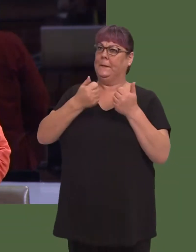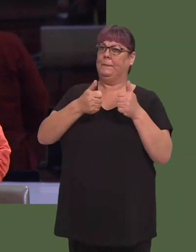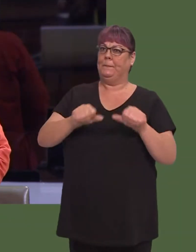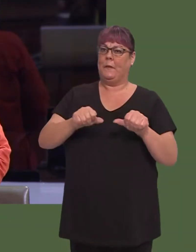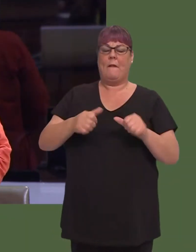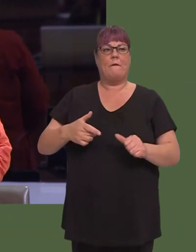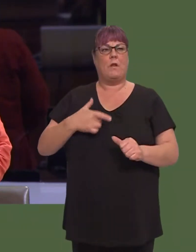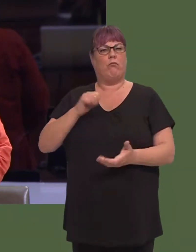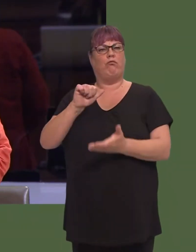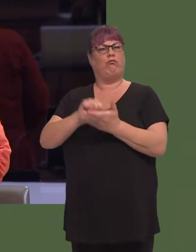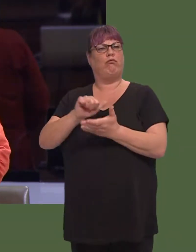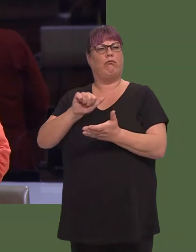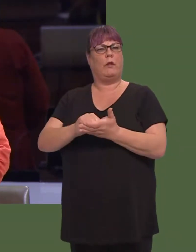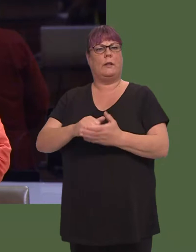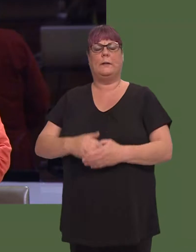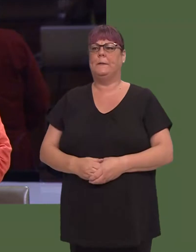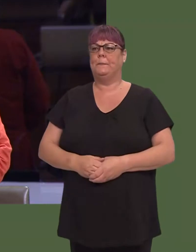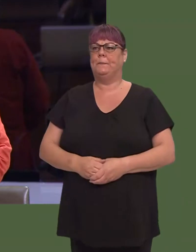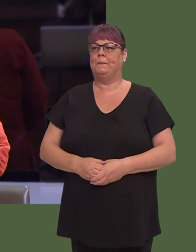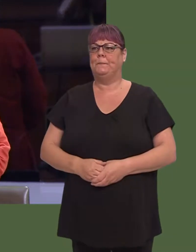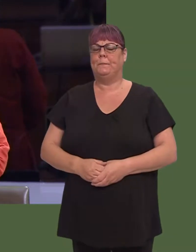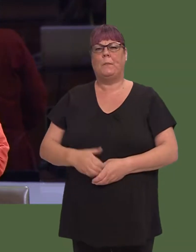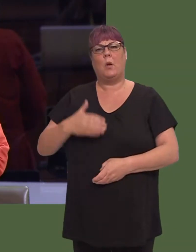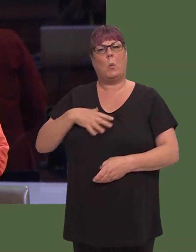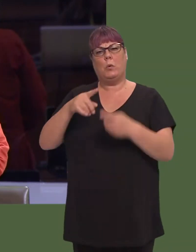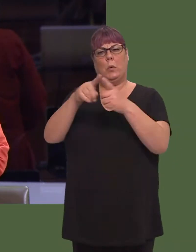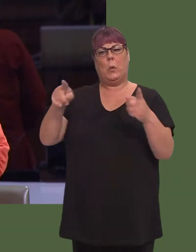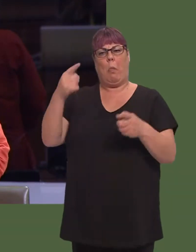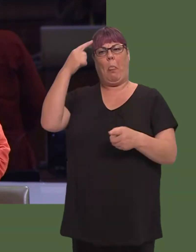to improve the handover time at Wrexham Maelor, which, of course, is under the direct control